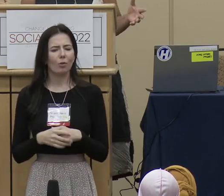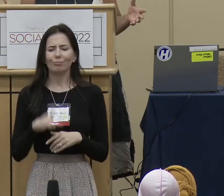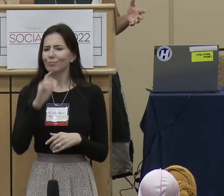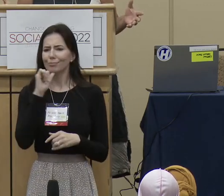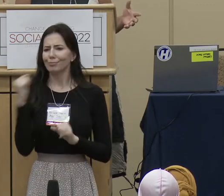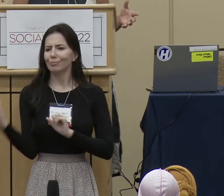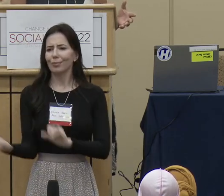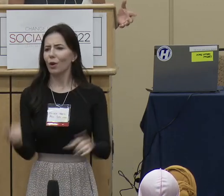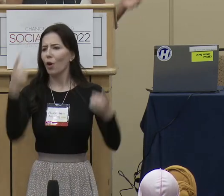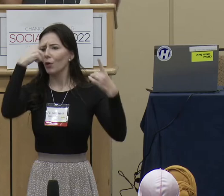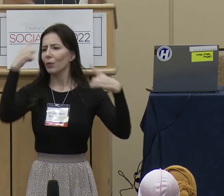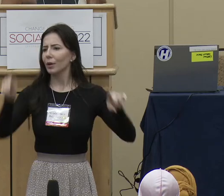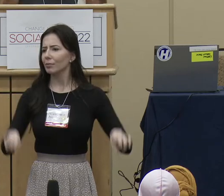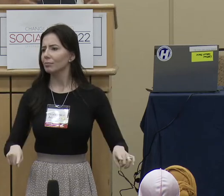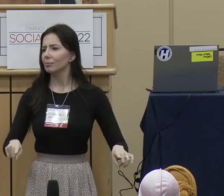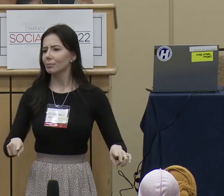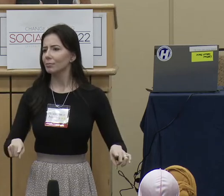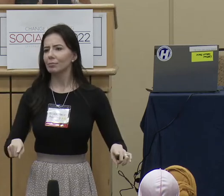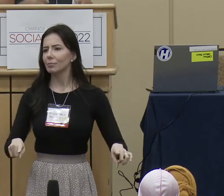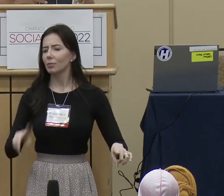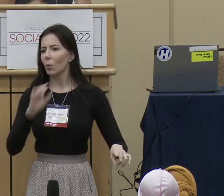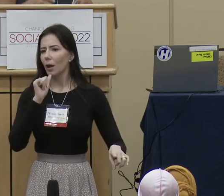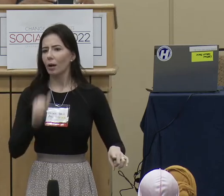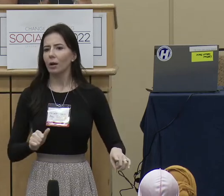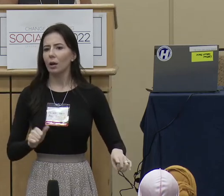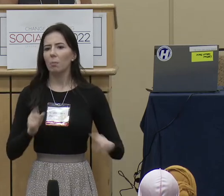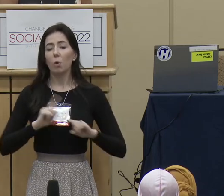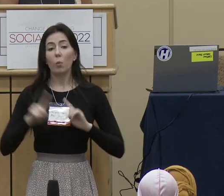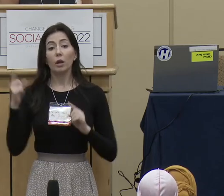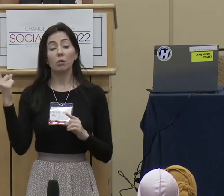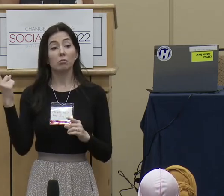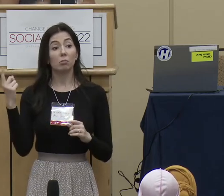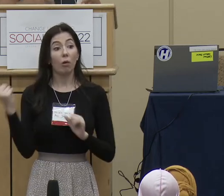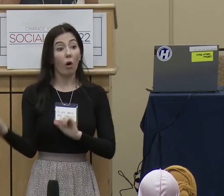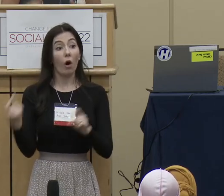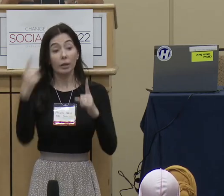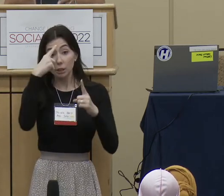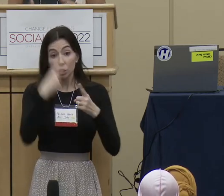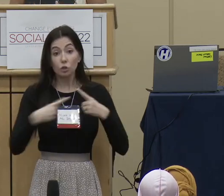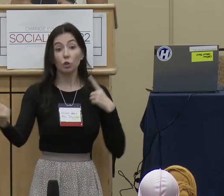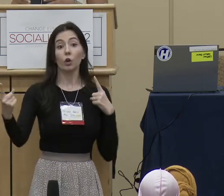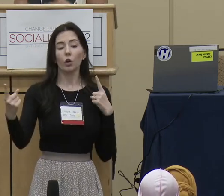get us on firm ground. And we're not going to all agree.